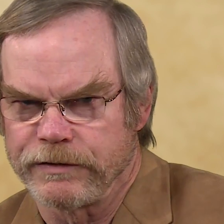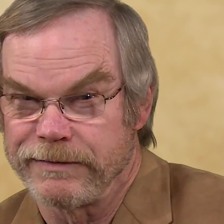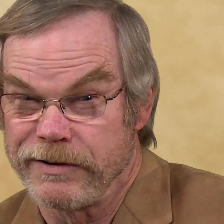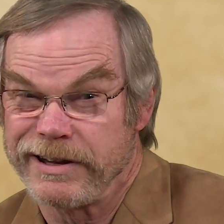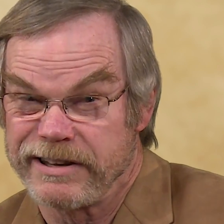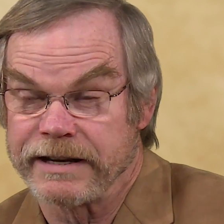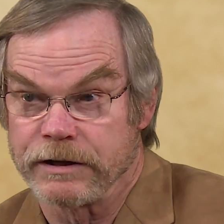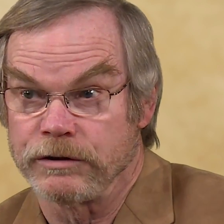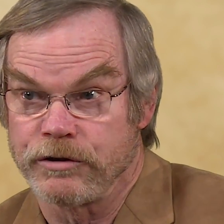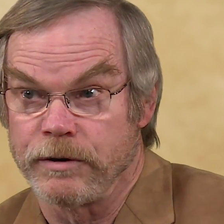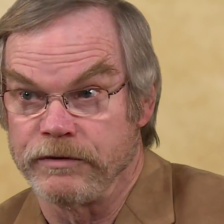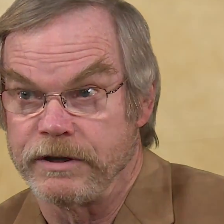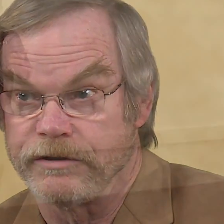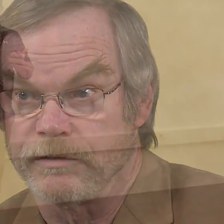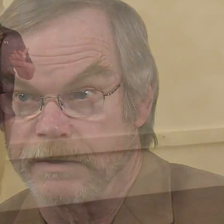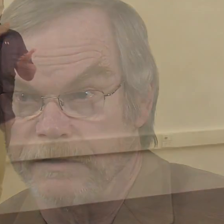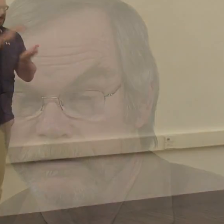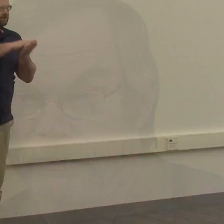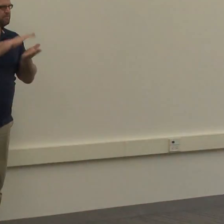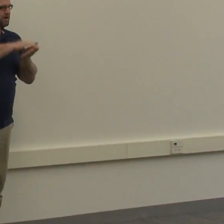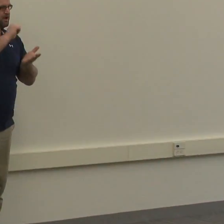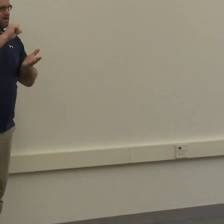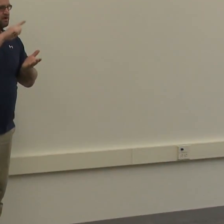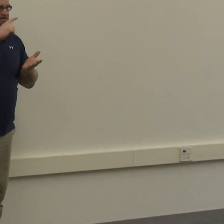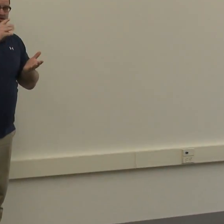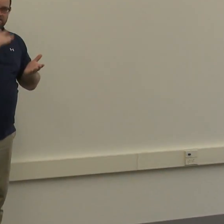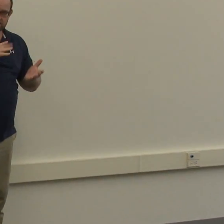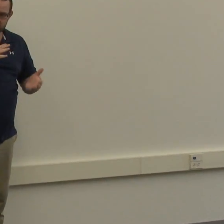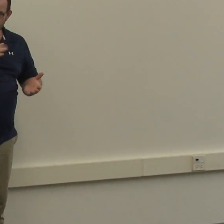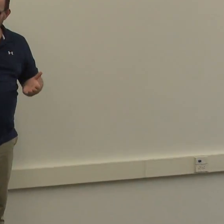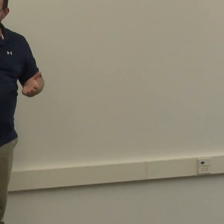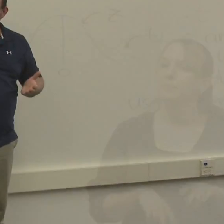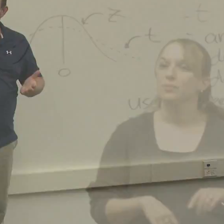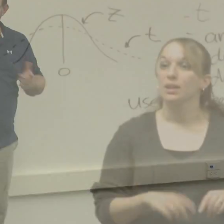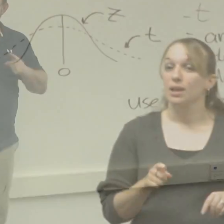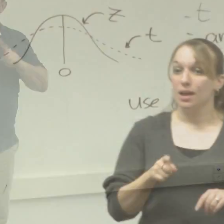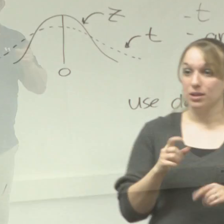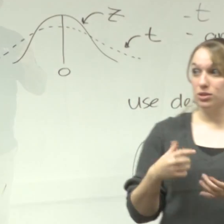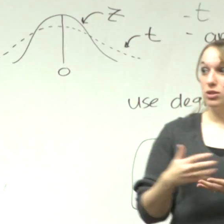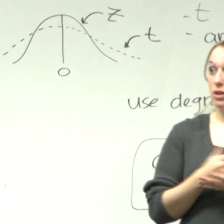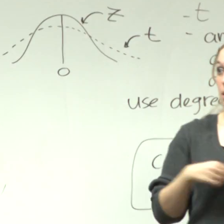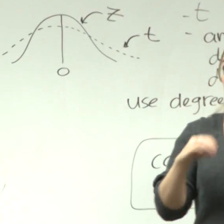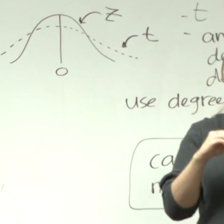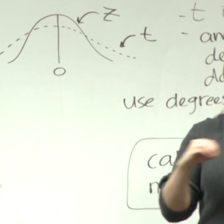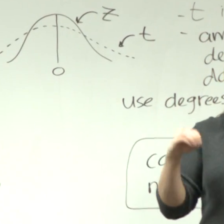for the very technical terms and disciplines. This resource is designed for a few groups of people;